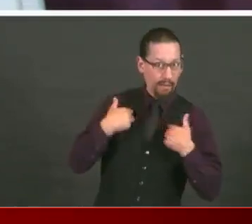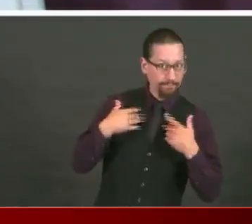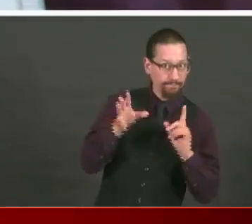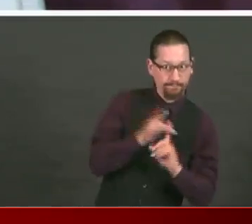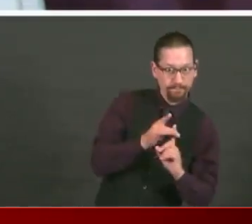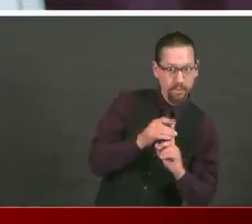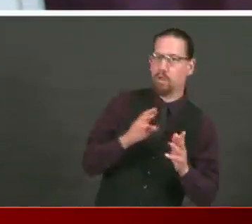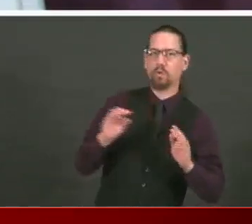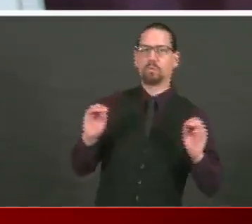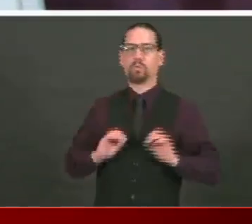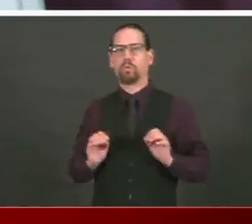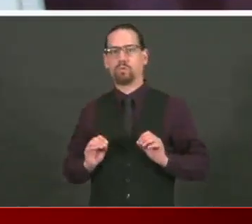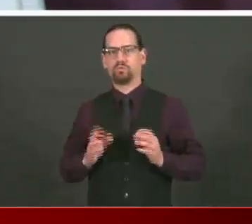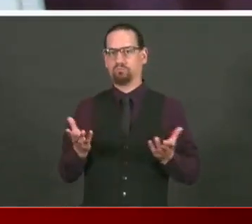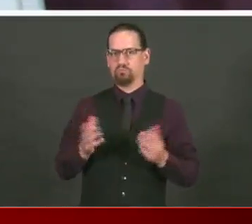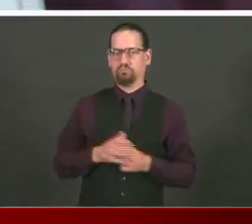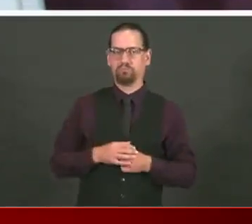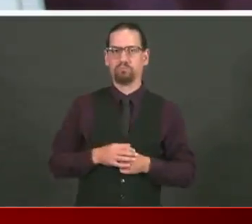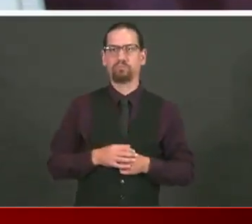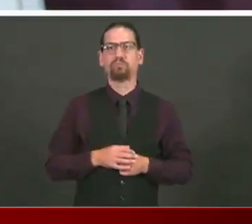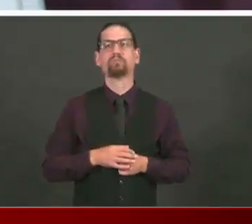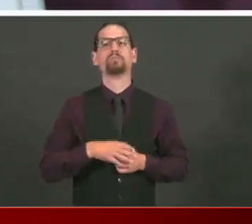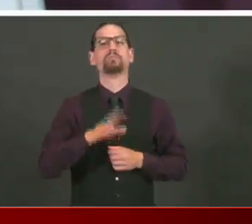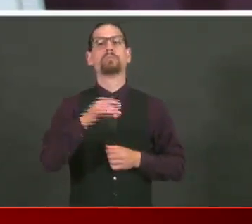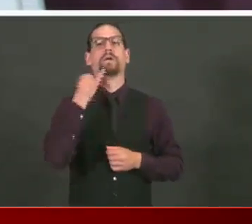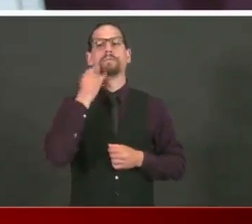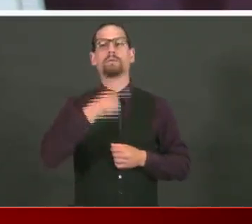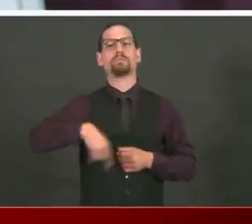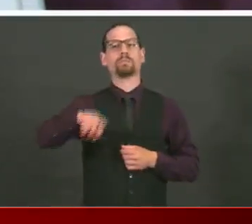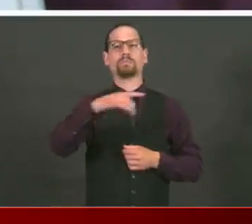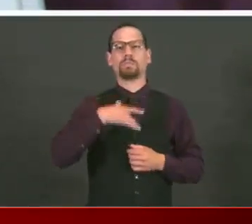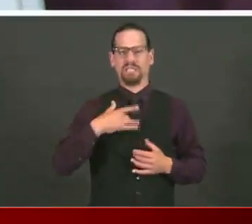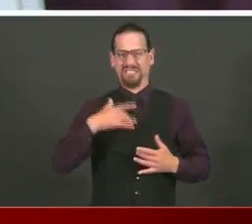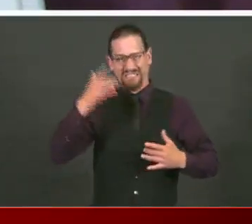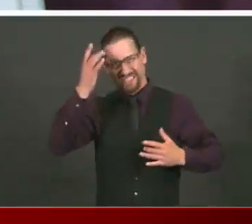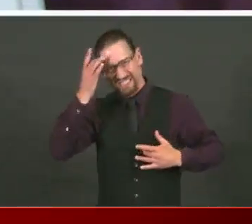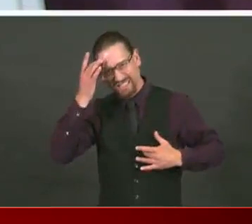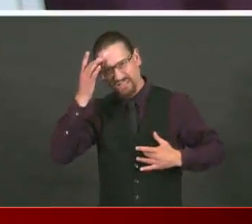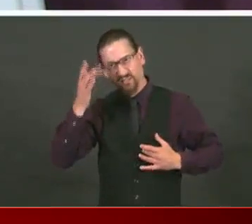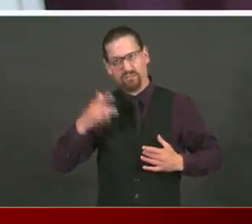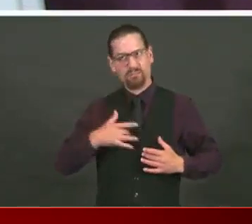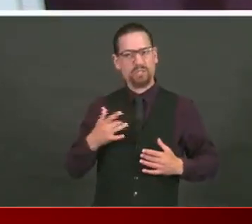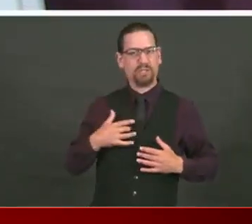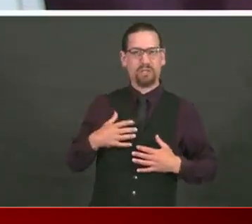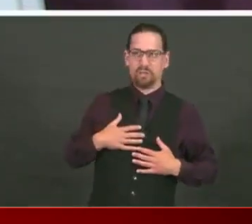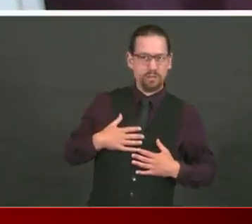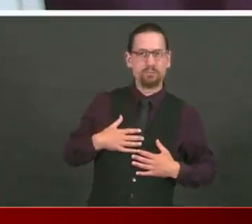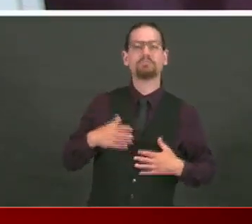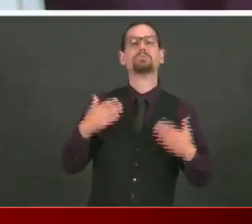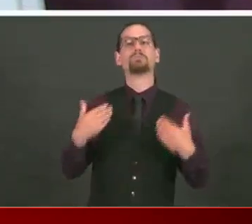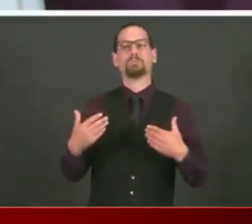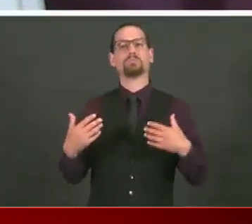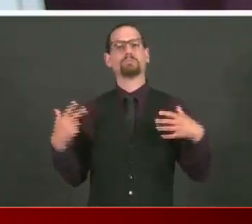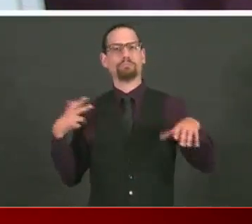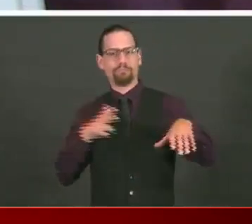THAT AND NOT SURPRISED. IF YOU SHOW UP AT A CVS DRIVE THROUGH BECAUSE YOU FEEL SICK,